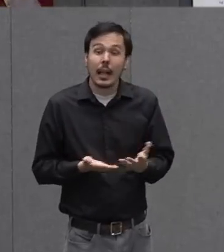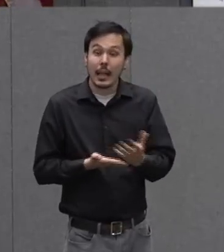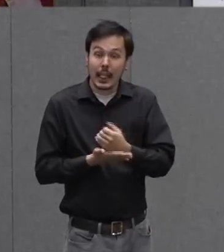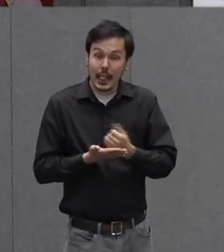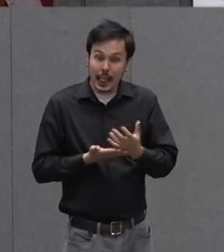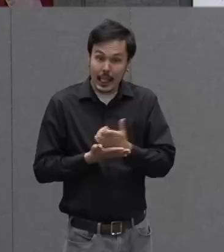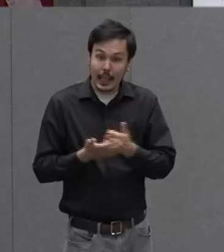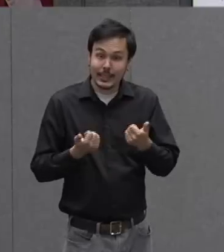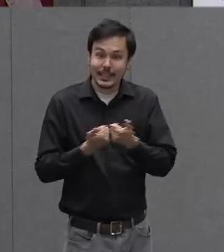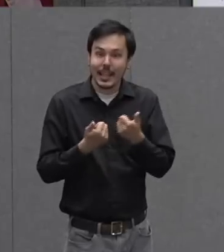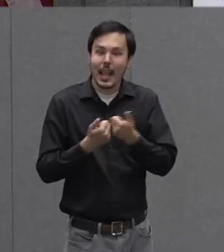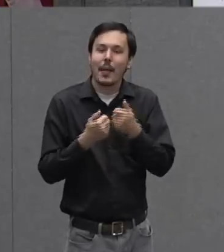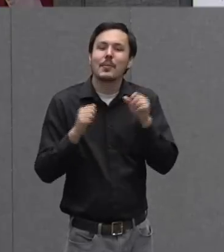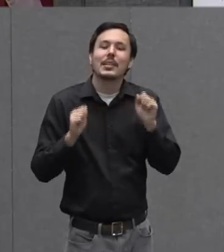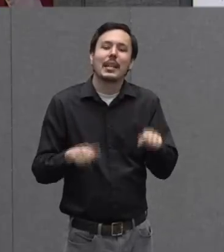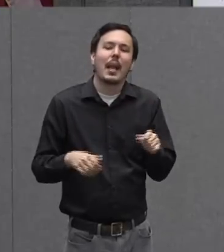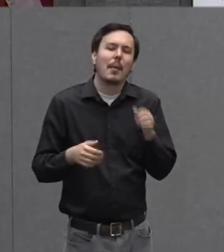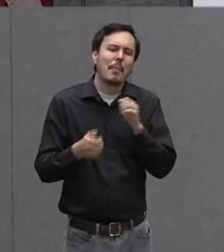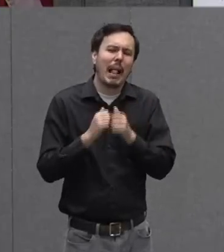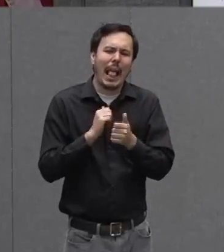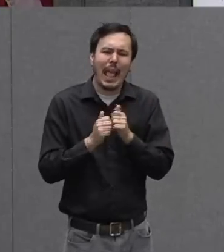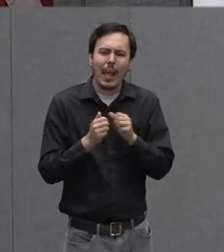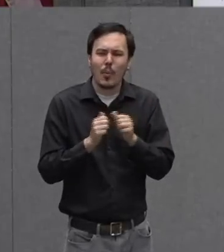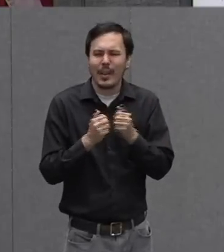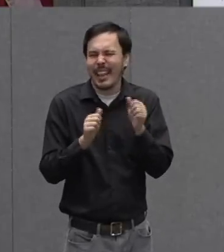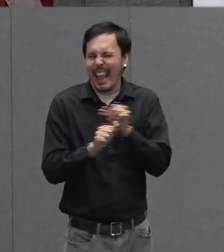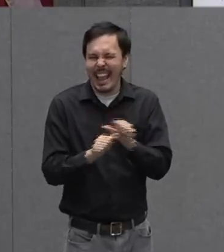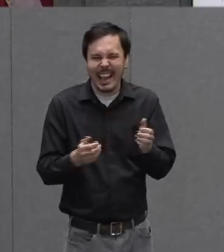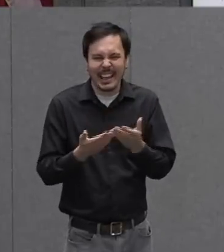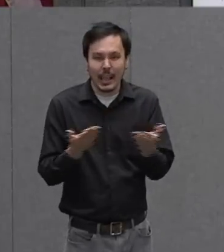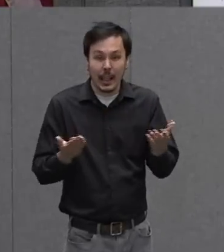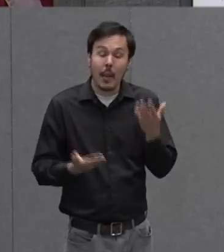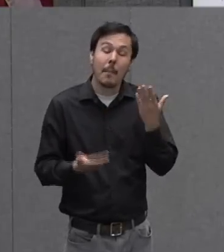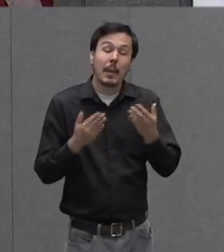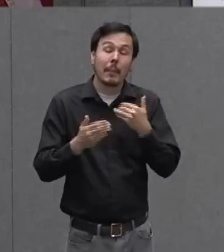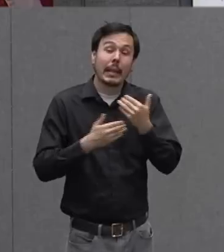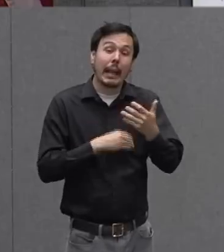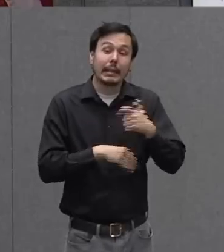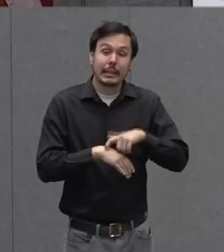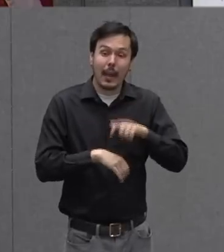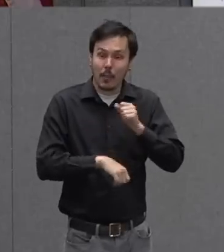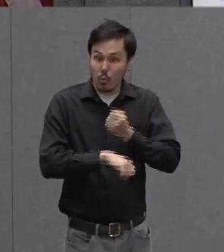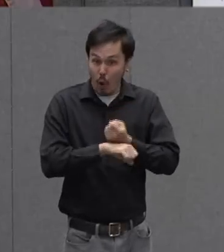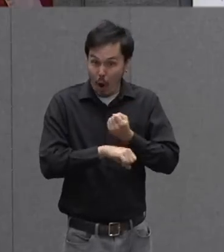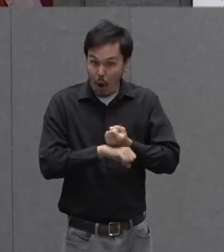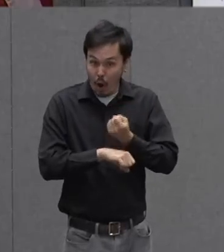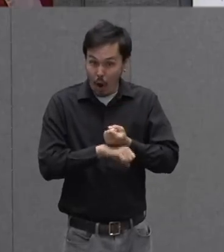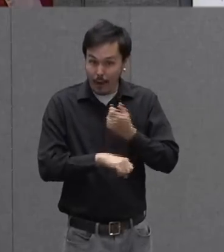with anything around you. I think next time I might find some really cool rocks because rocks are another great collection